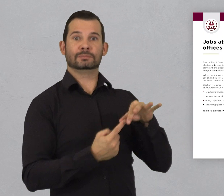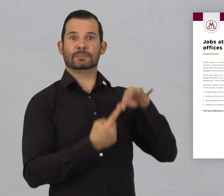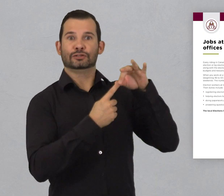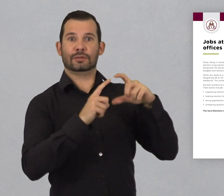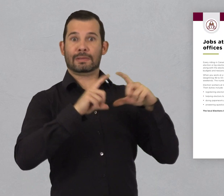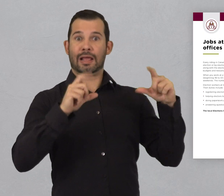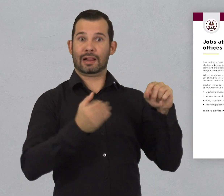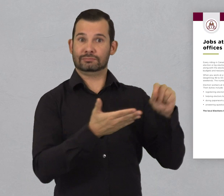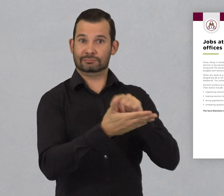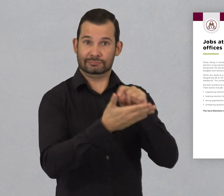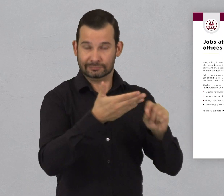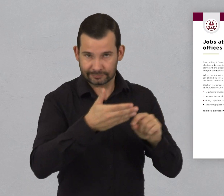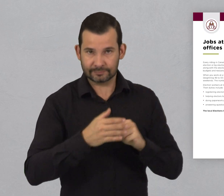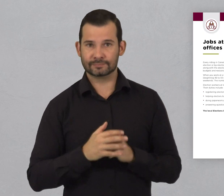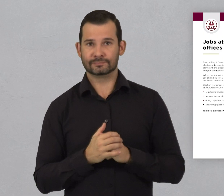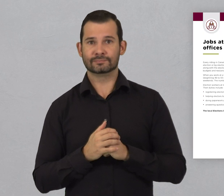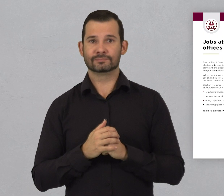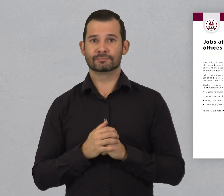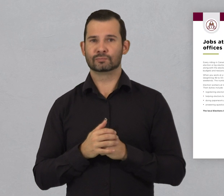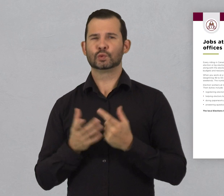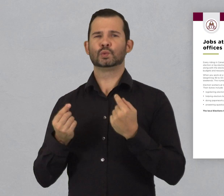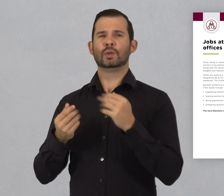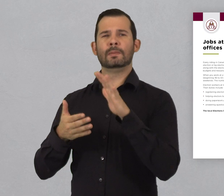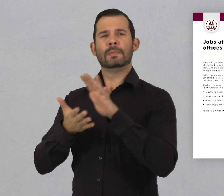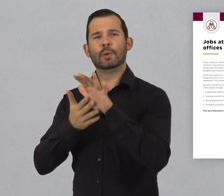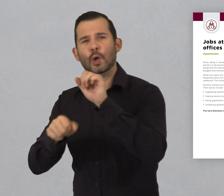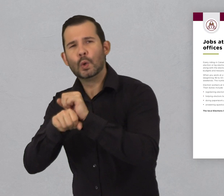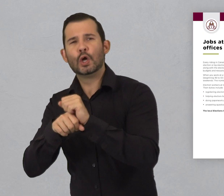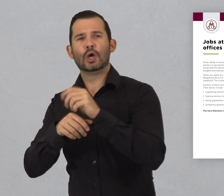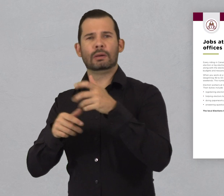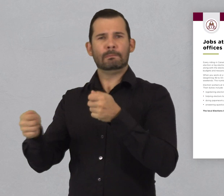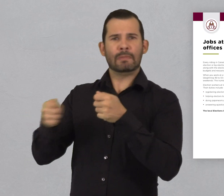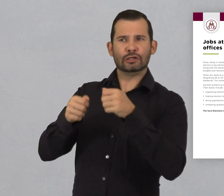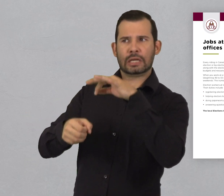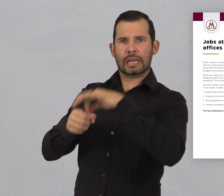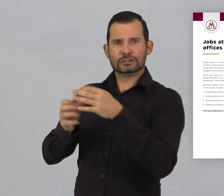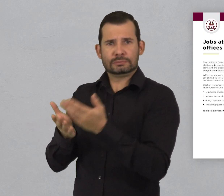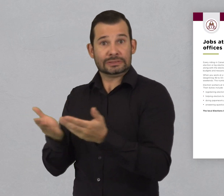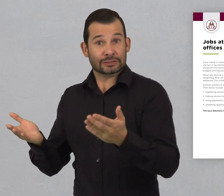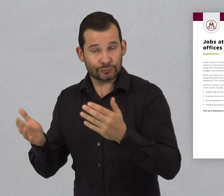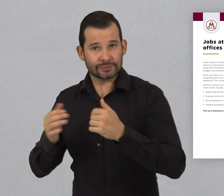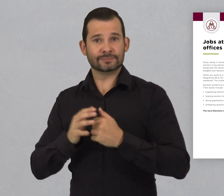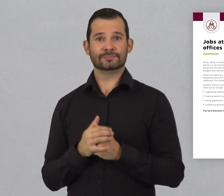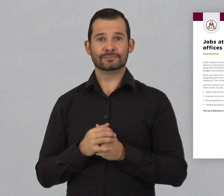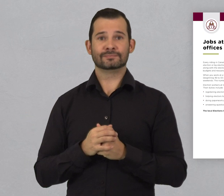register and vote by special ballot · doing paperwork and managing election materials